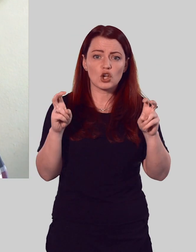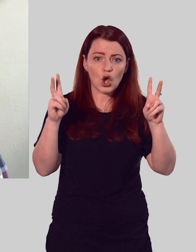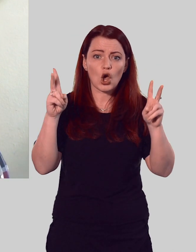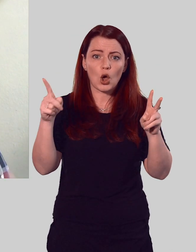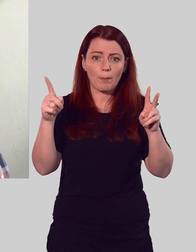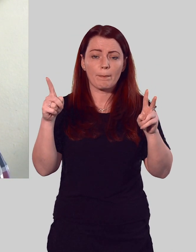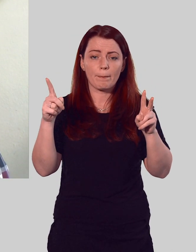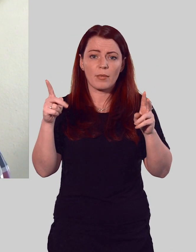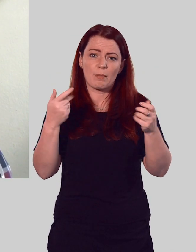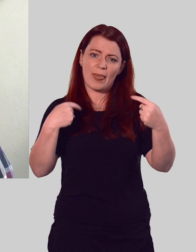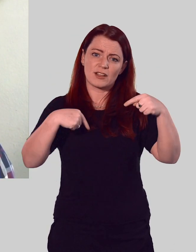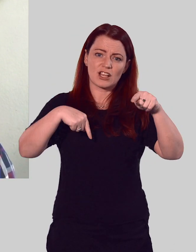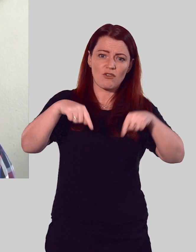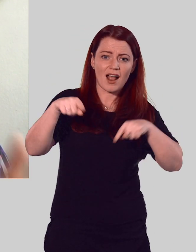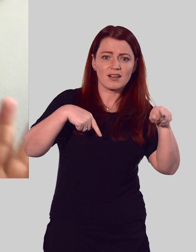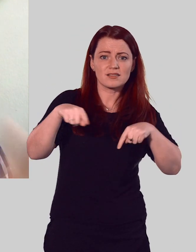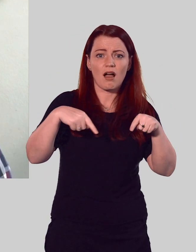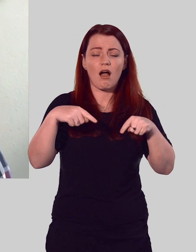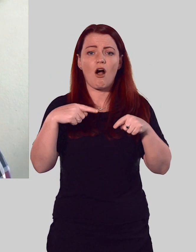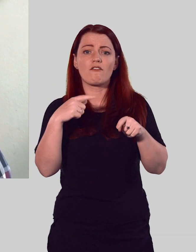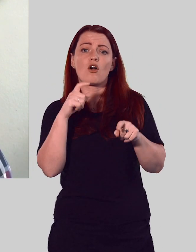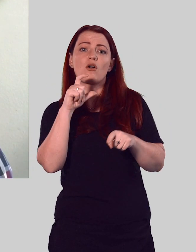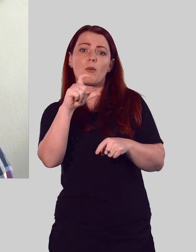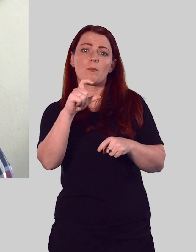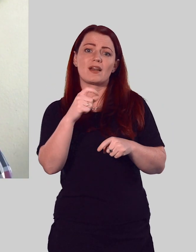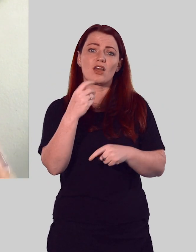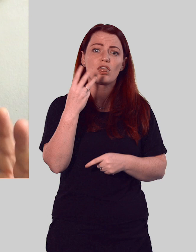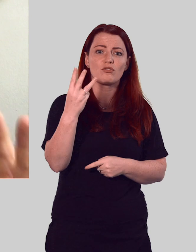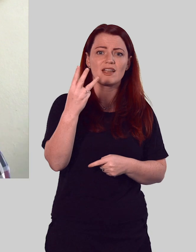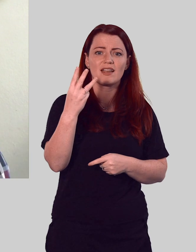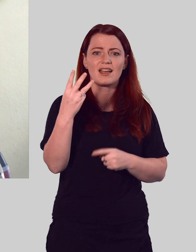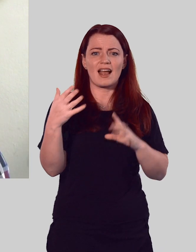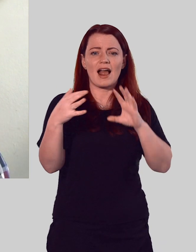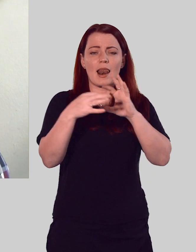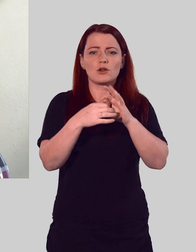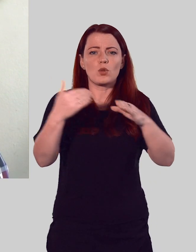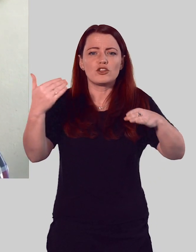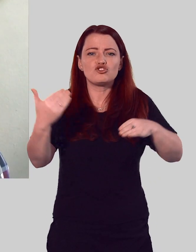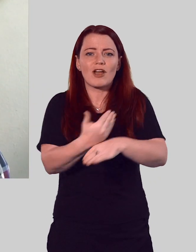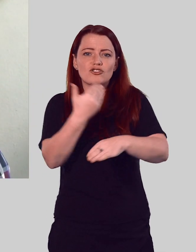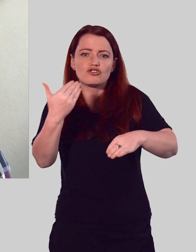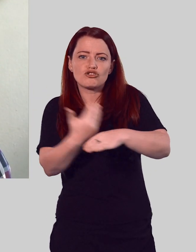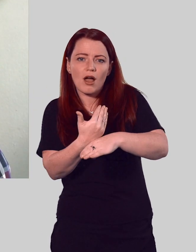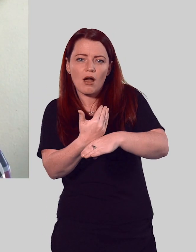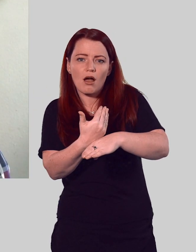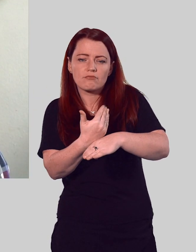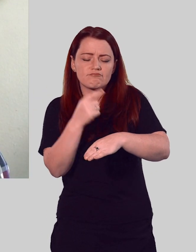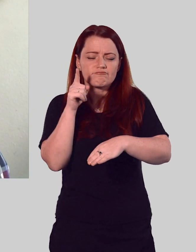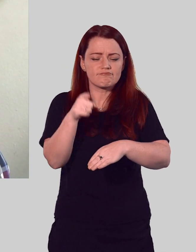gesture of a piece. The gesture is what is really happening in the encounter between